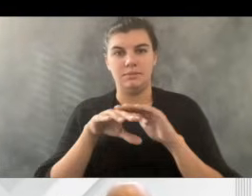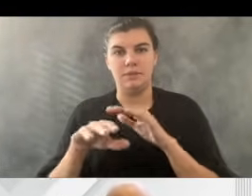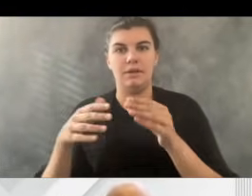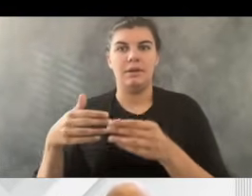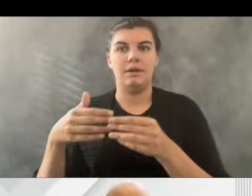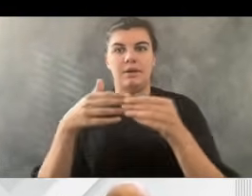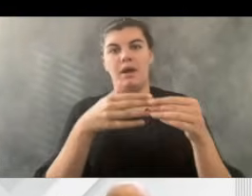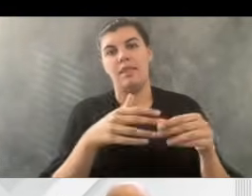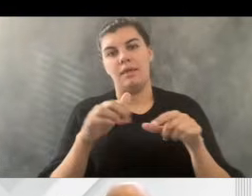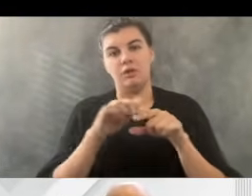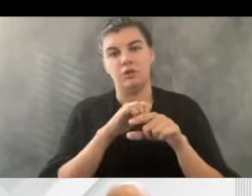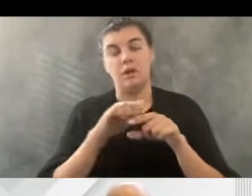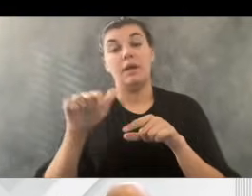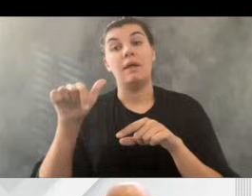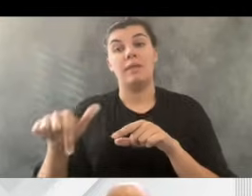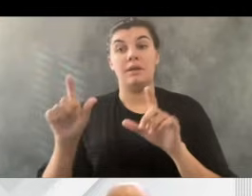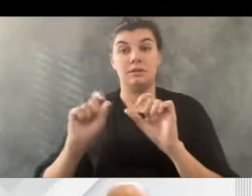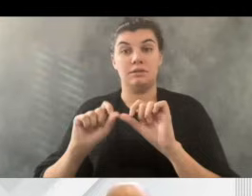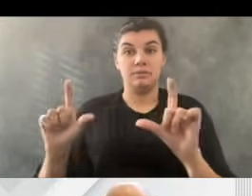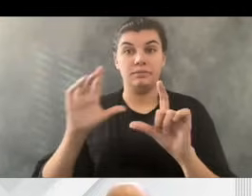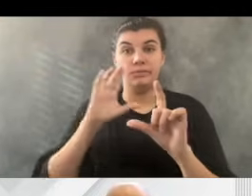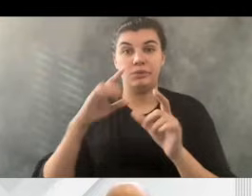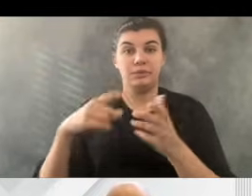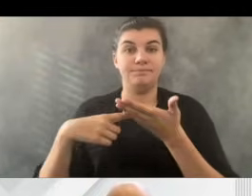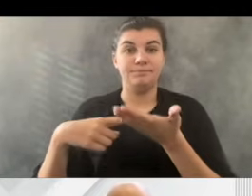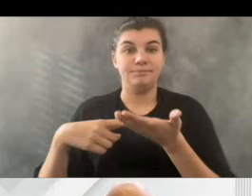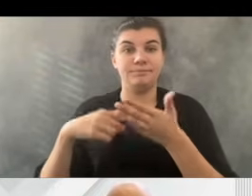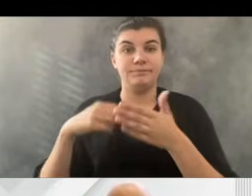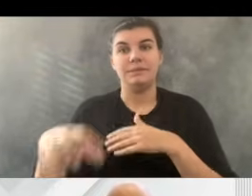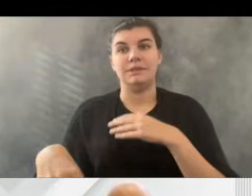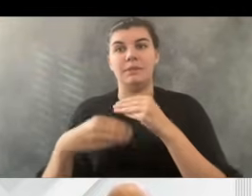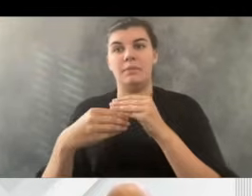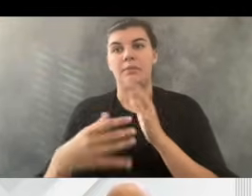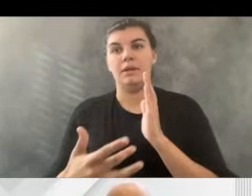In this module we will cover the supplemental technical requirements in chapter 4.